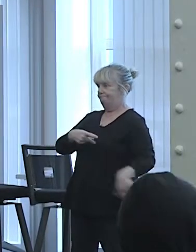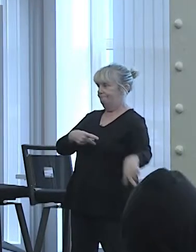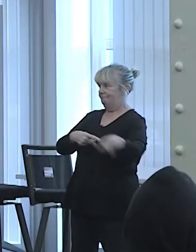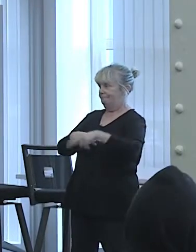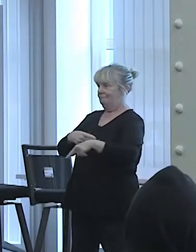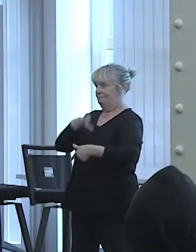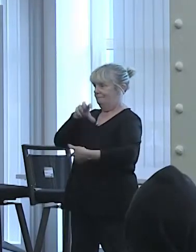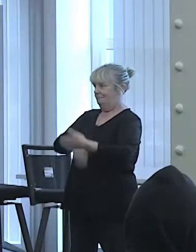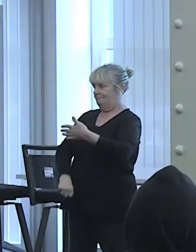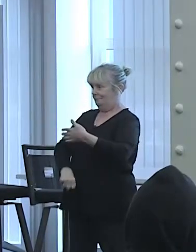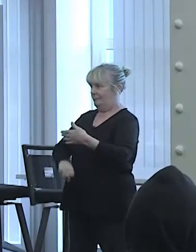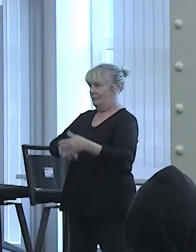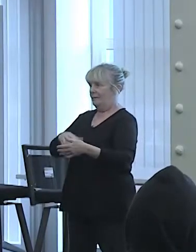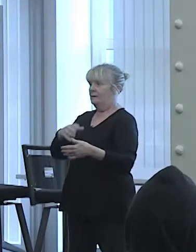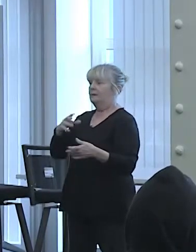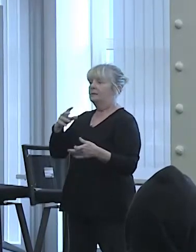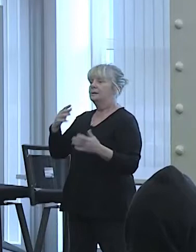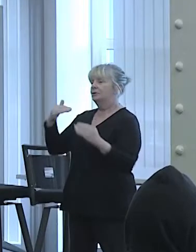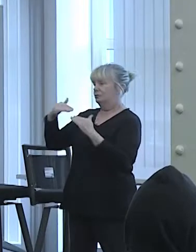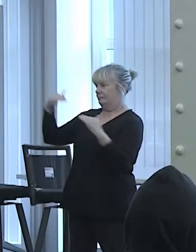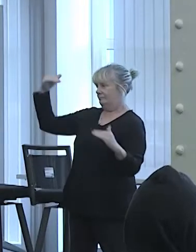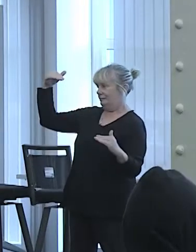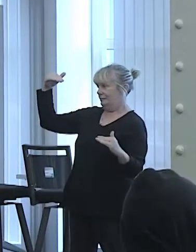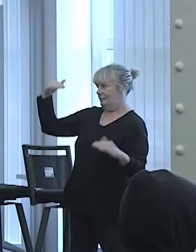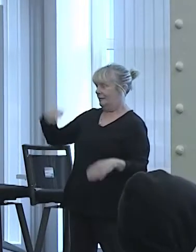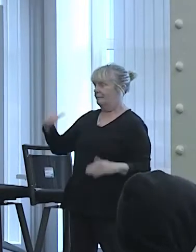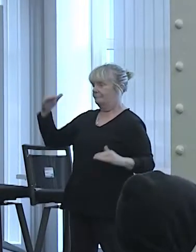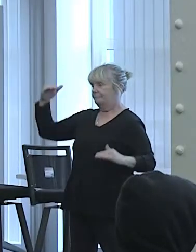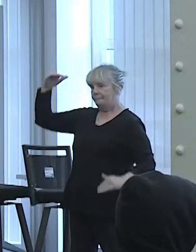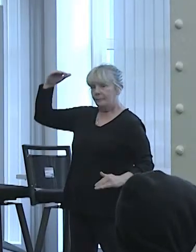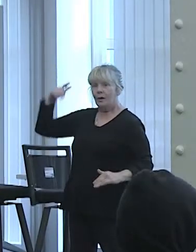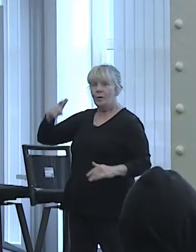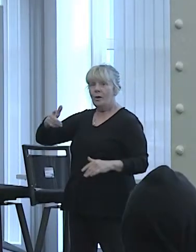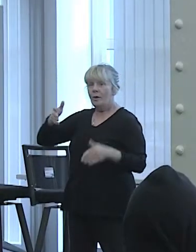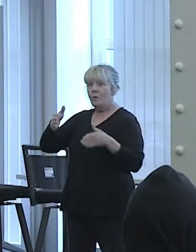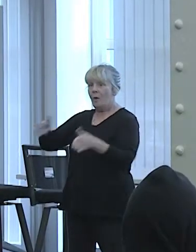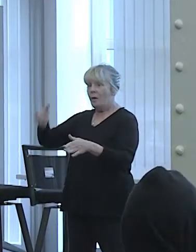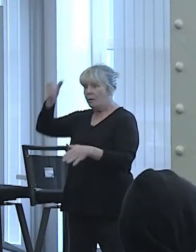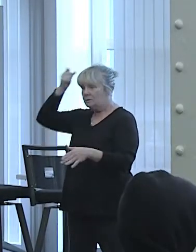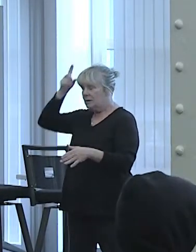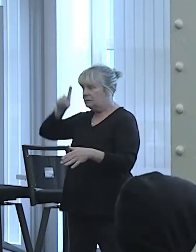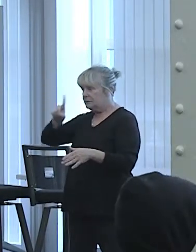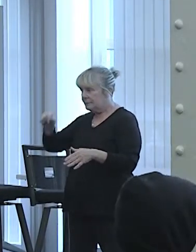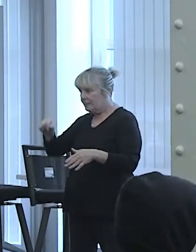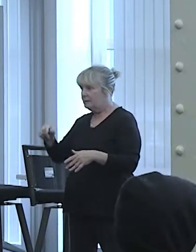So, we talk about disability in the ways that we understand disability. We're also talking about patterns